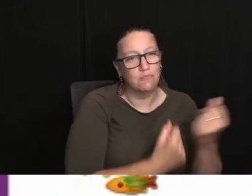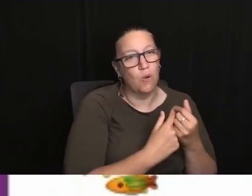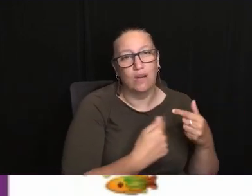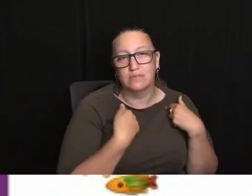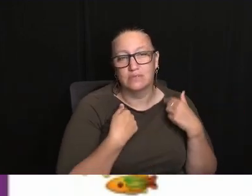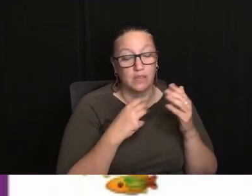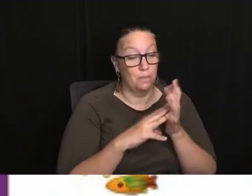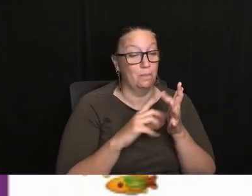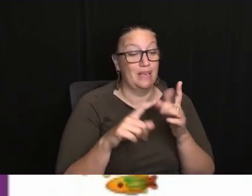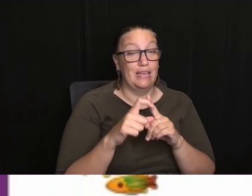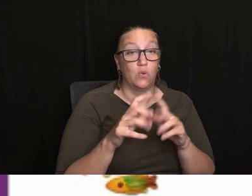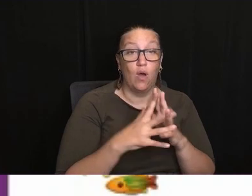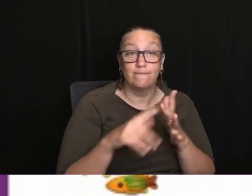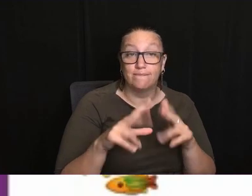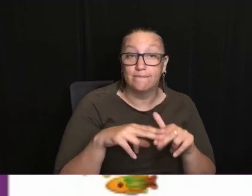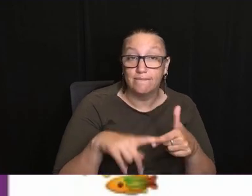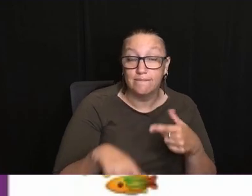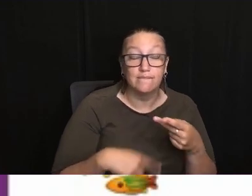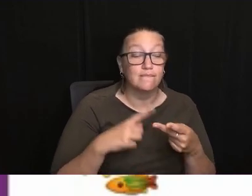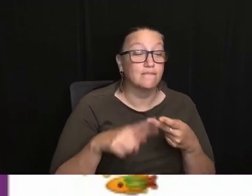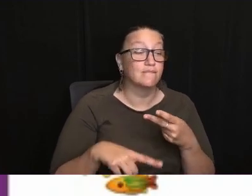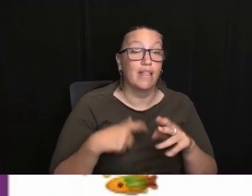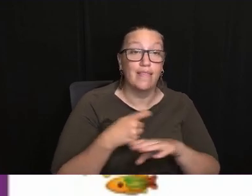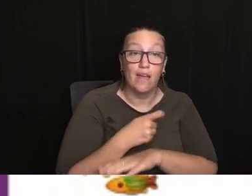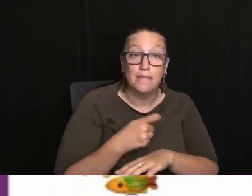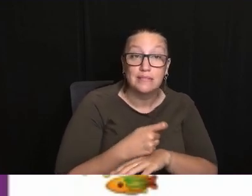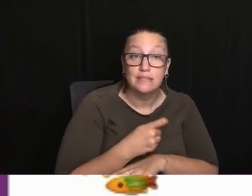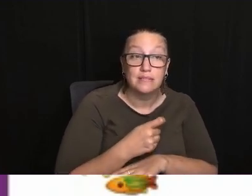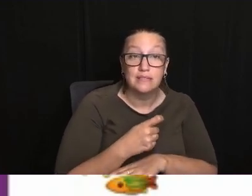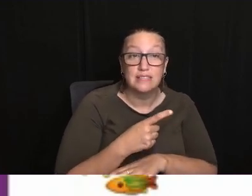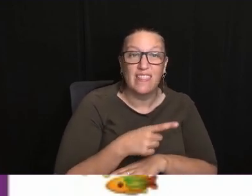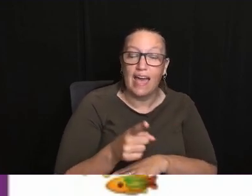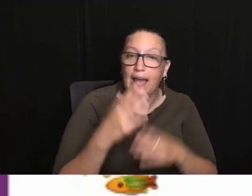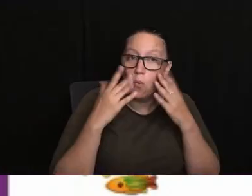from our therapists who never judged not having not knowing what Carter had or didn't have,